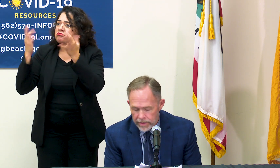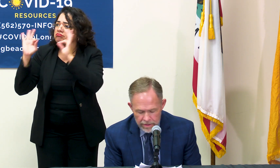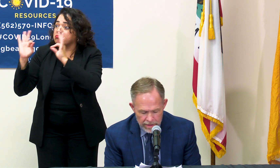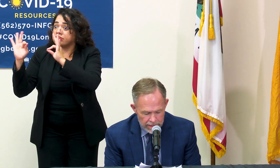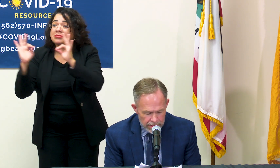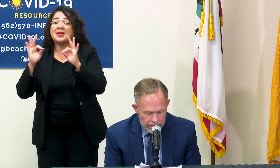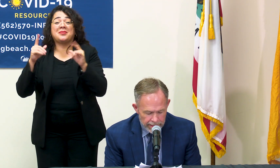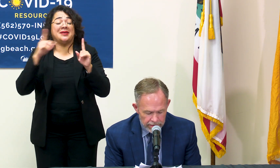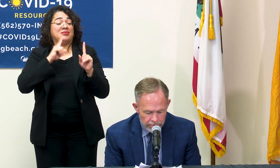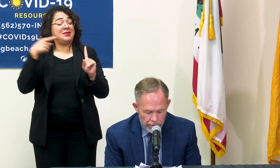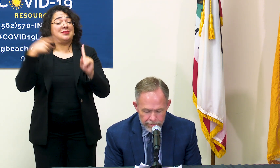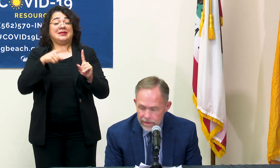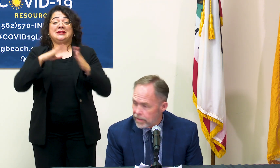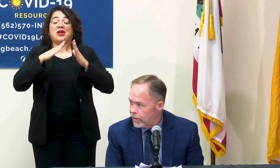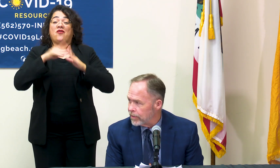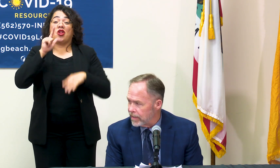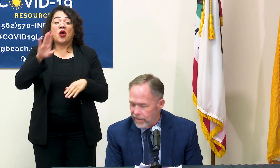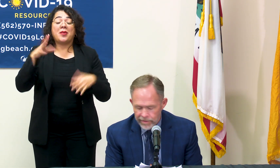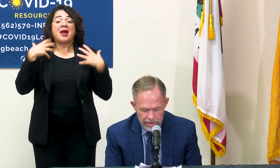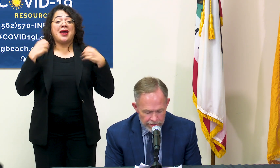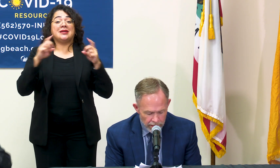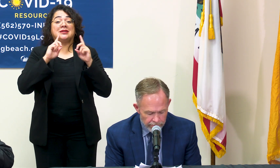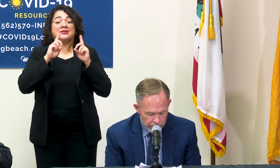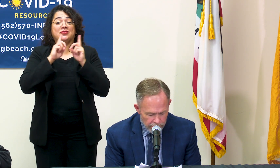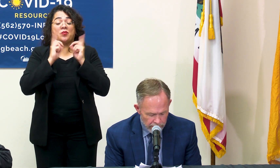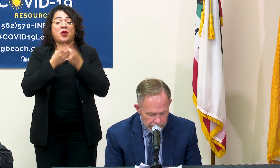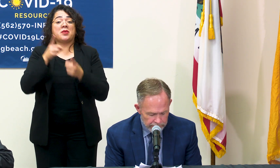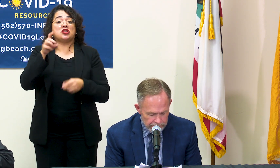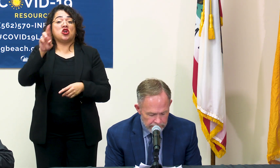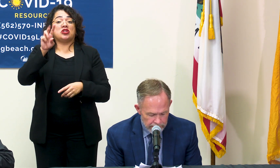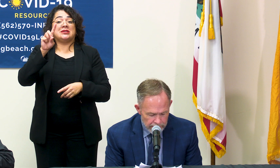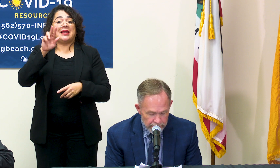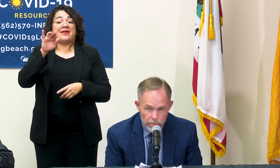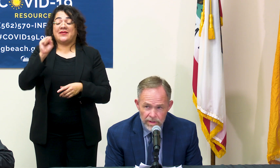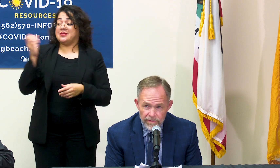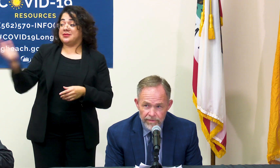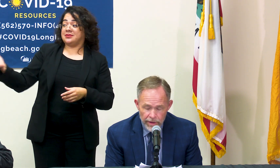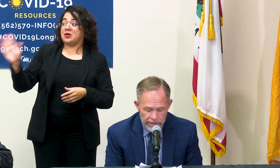the Health Department: Dr. Davis and all of her colleagues. This was a very